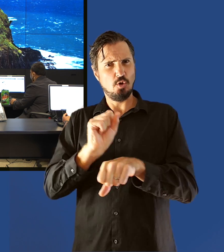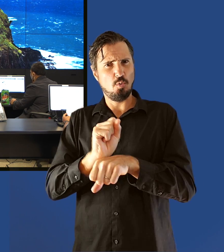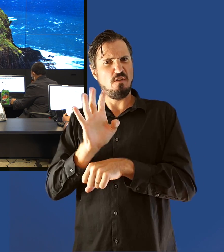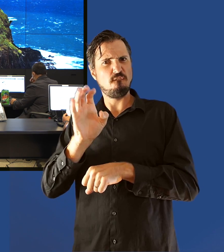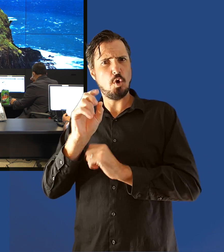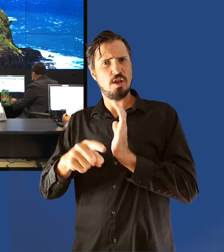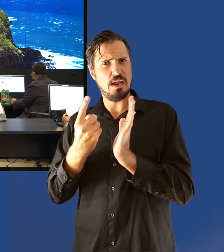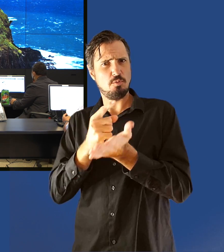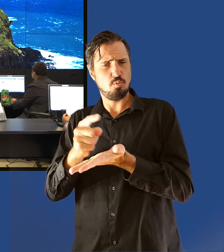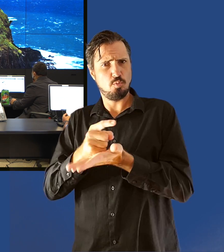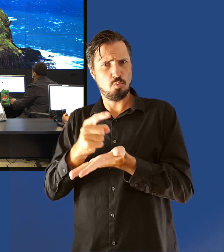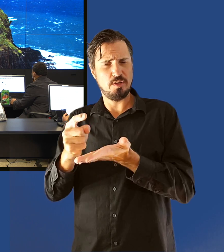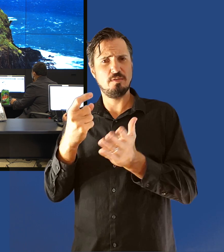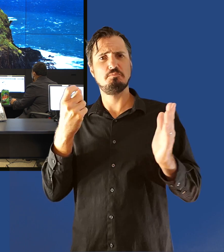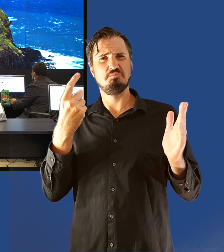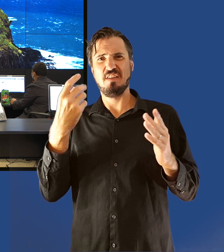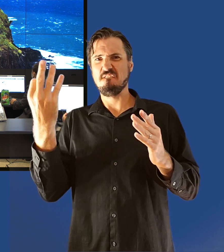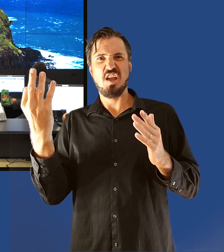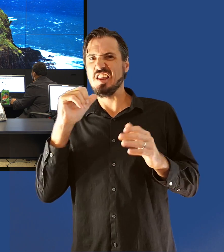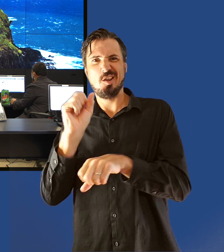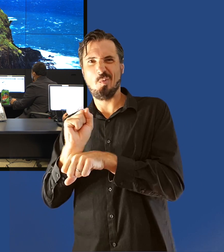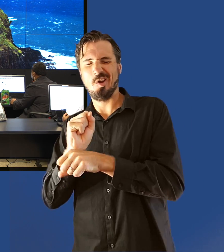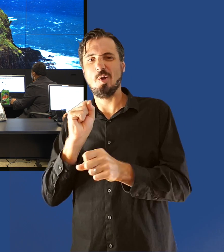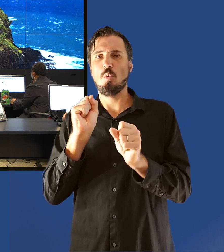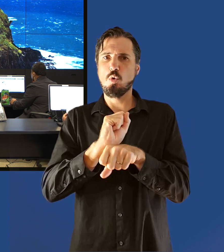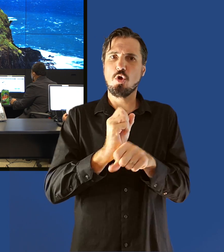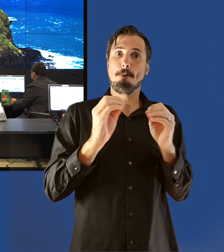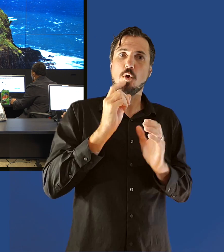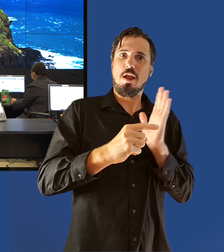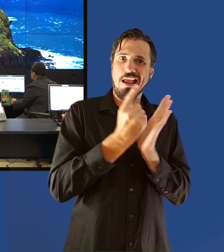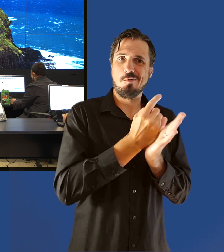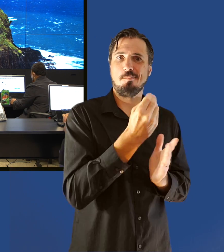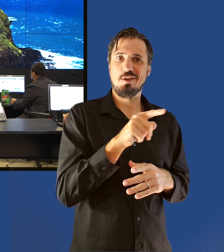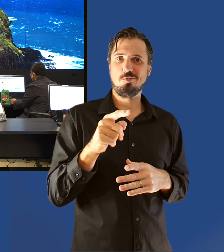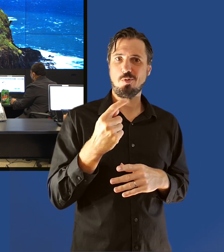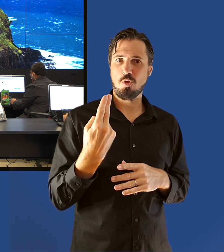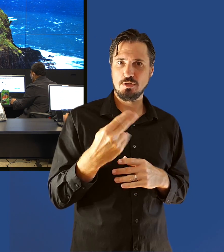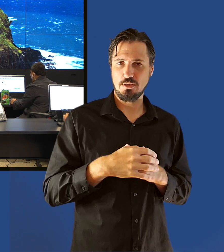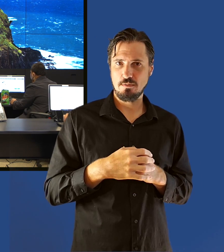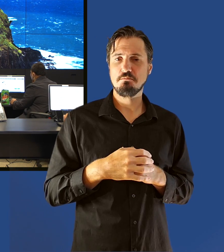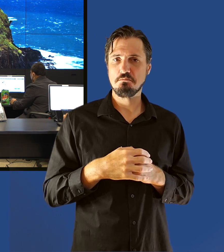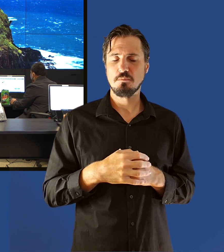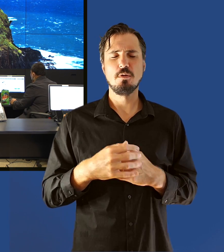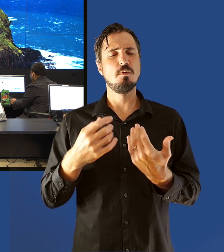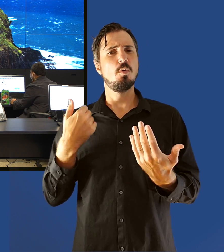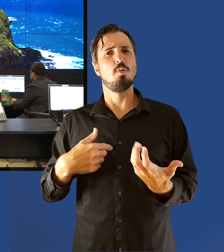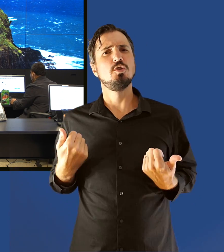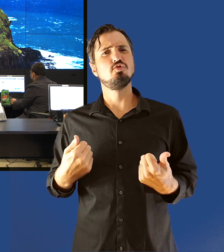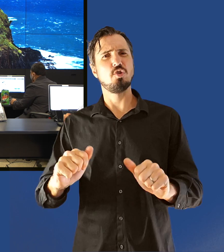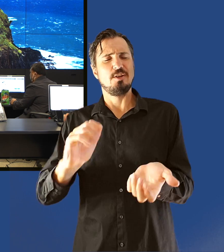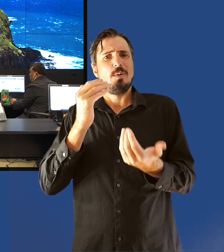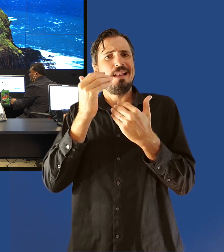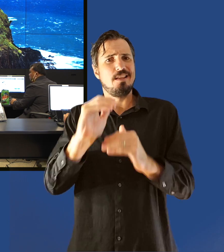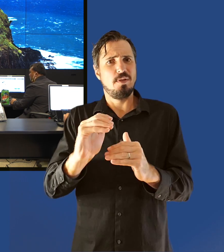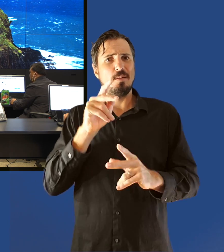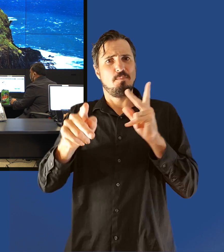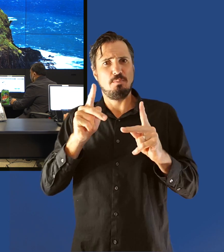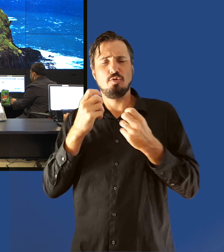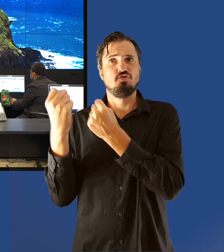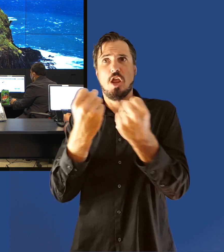This 4-day-a-week, ten-hour-a-day schedule is simply to help us find creative ways to continue to reduce movement on our island, while continuing to operate at full capacity.